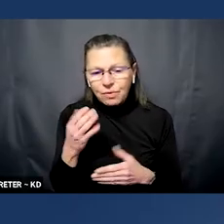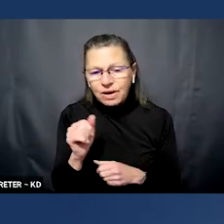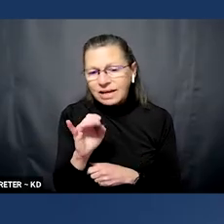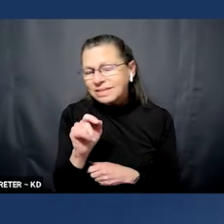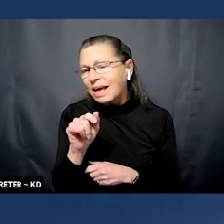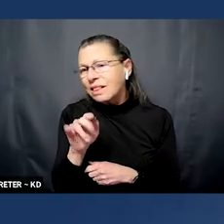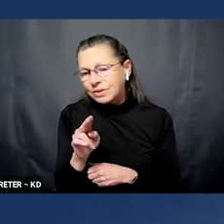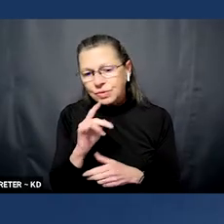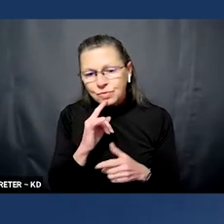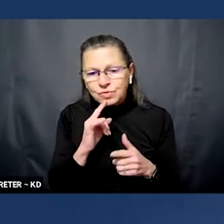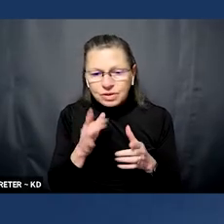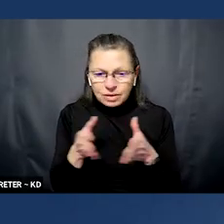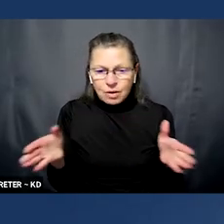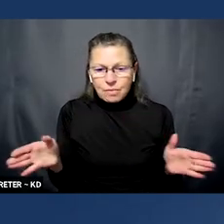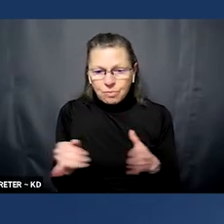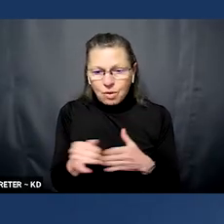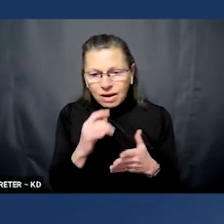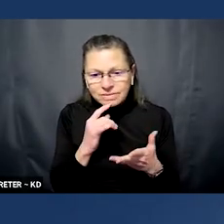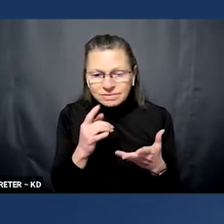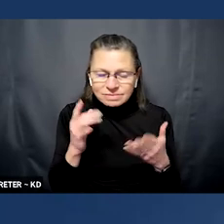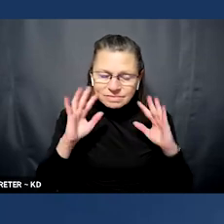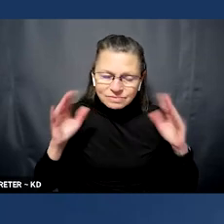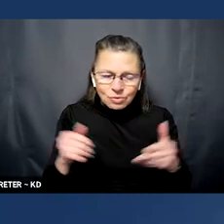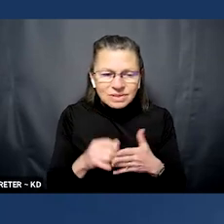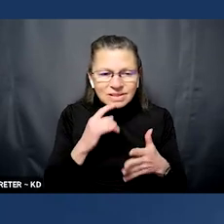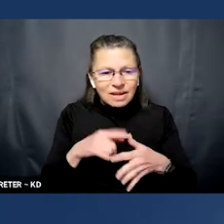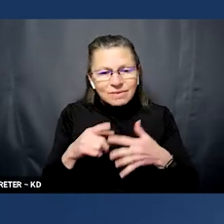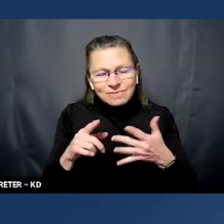on overlooked and understudied communities and factors that affect their engagement